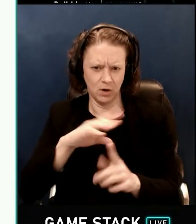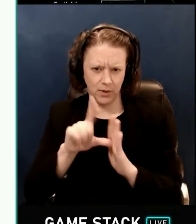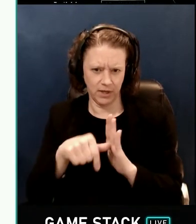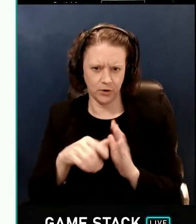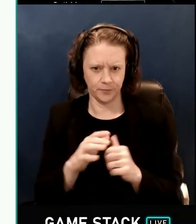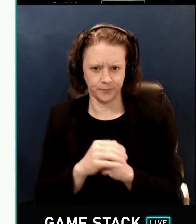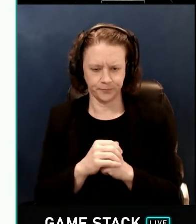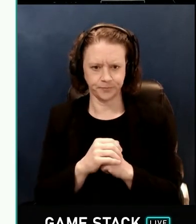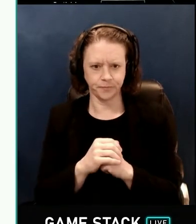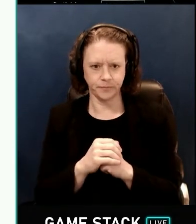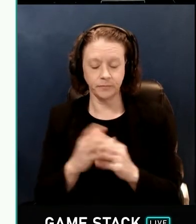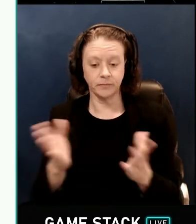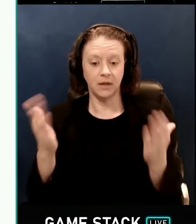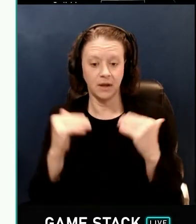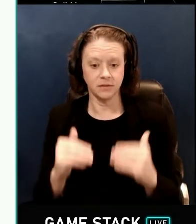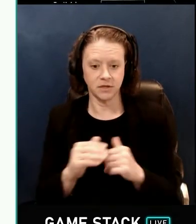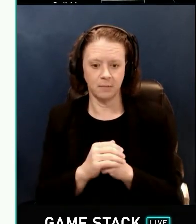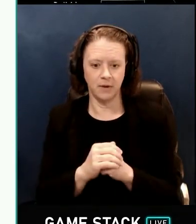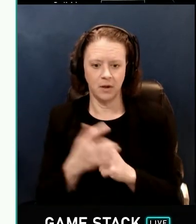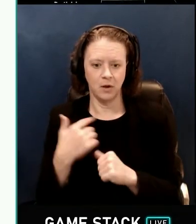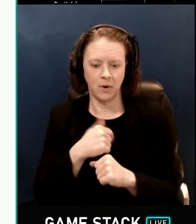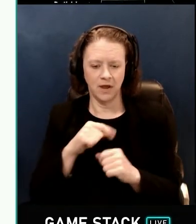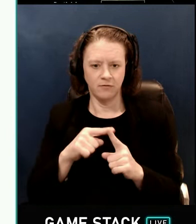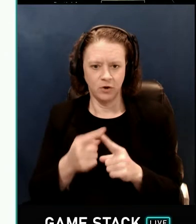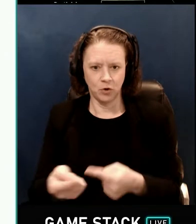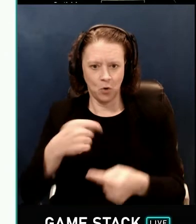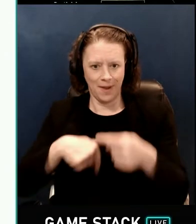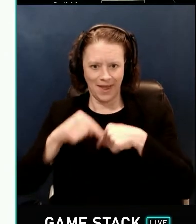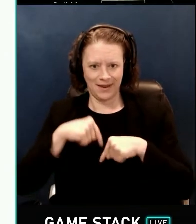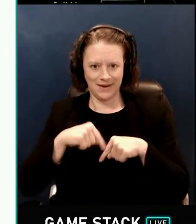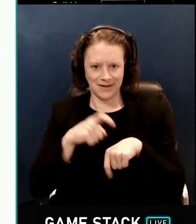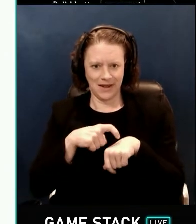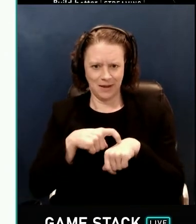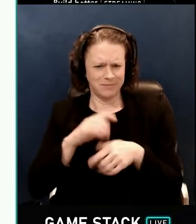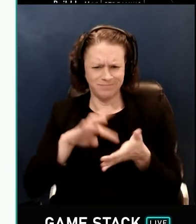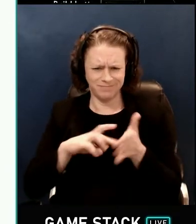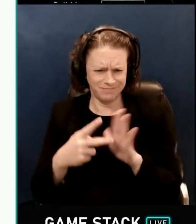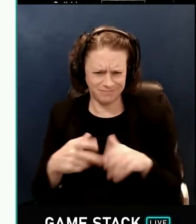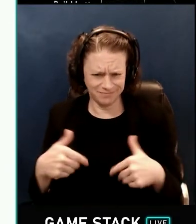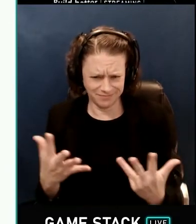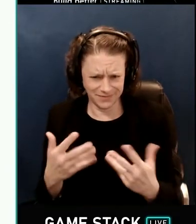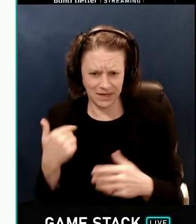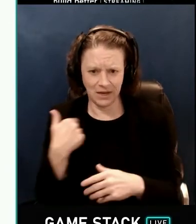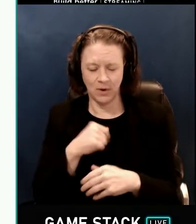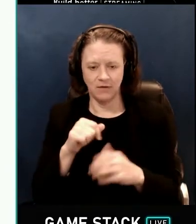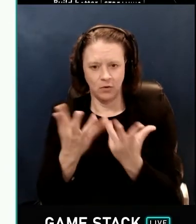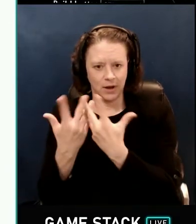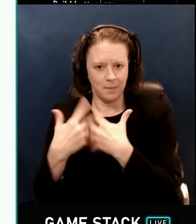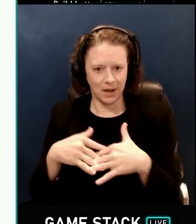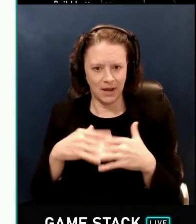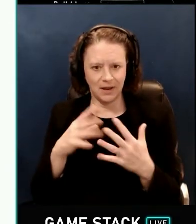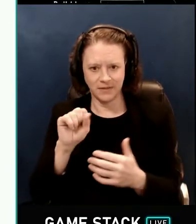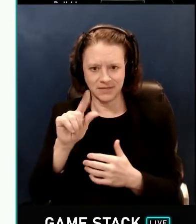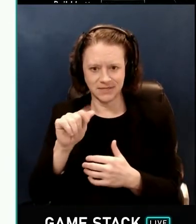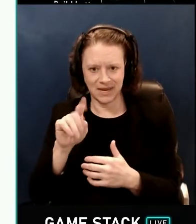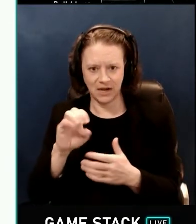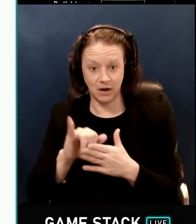Next up, we have to travel back in time and what I mean by that is we need to combine the state of that frame from the past with the